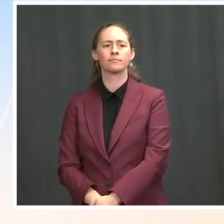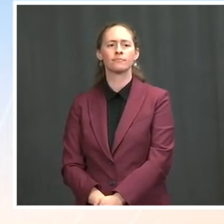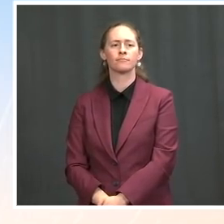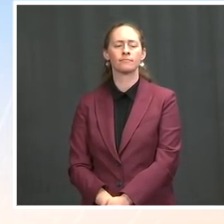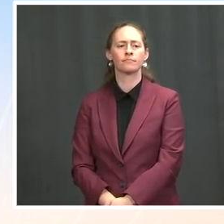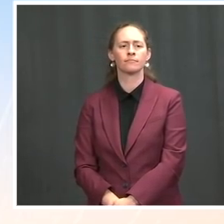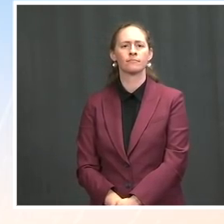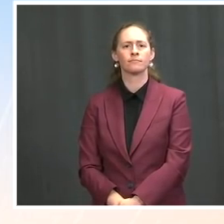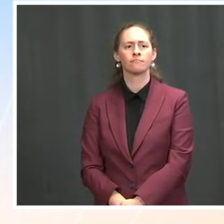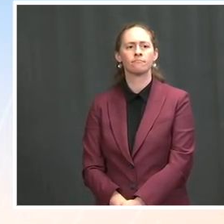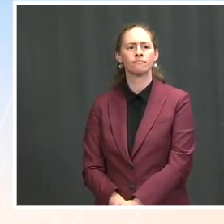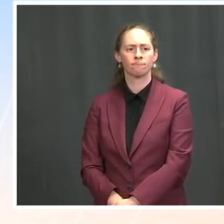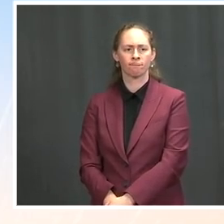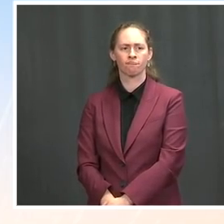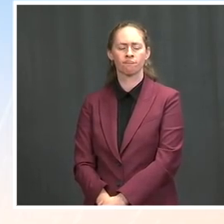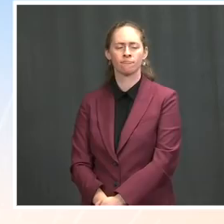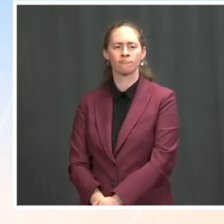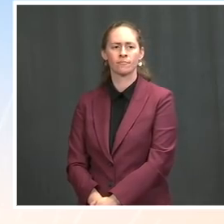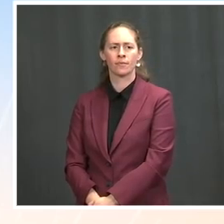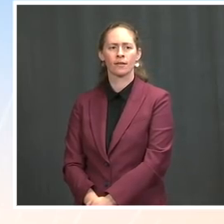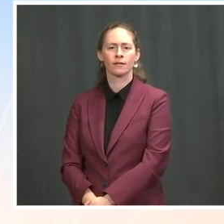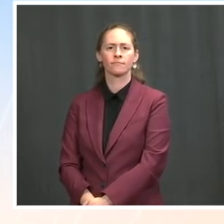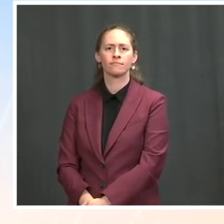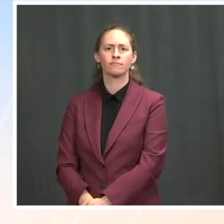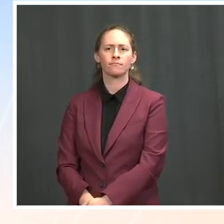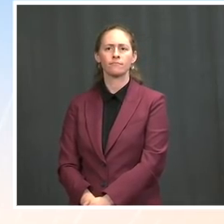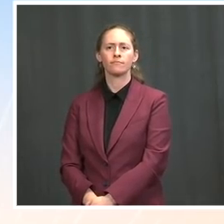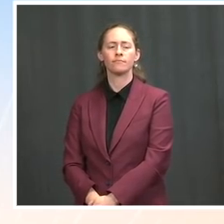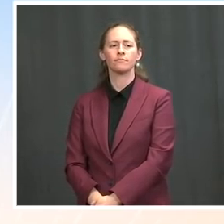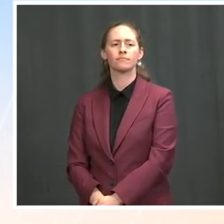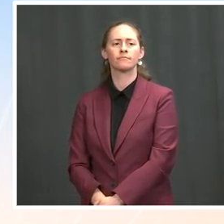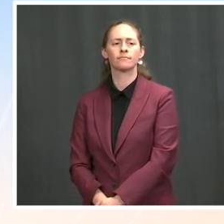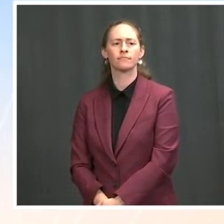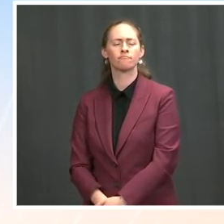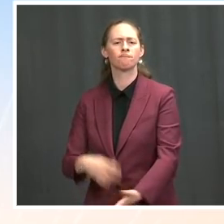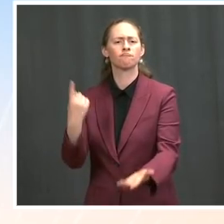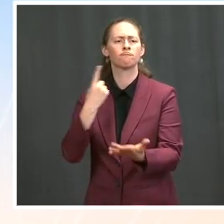I -- is that I wanted to understand: Is there a concern at the White House